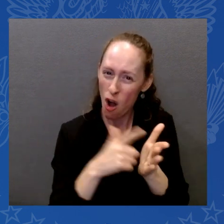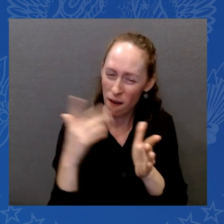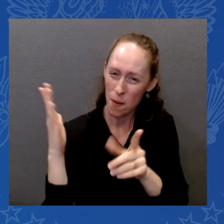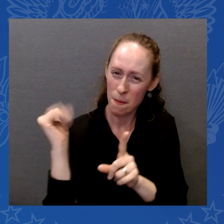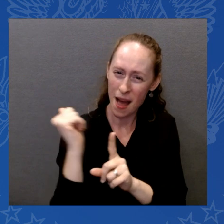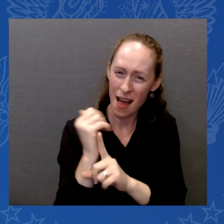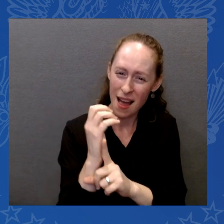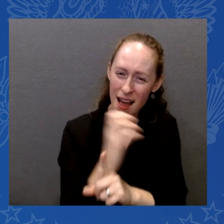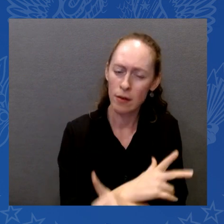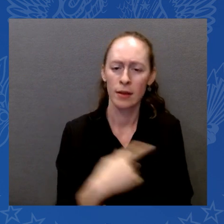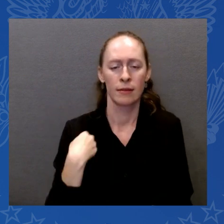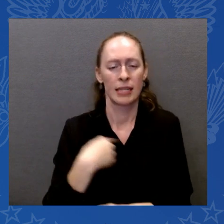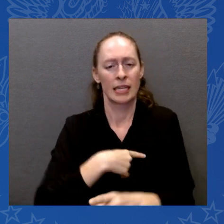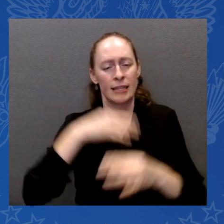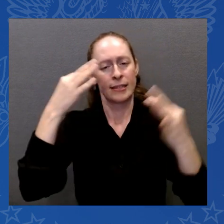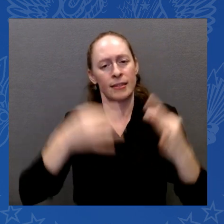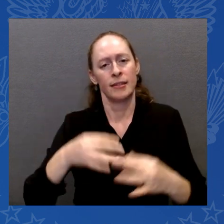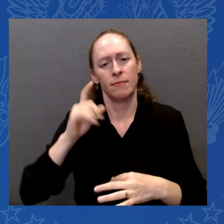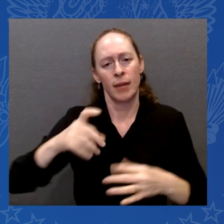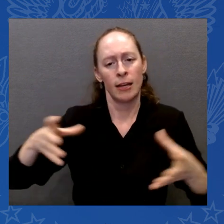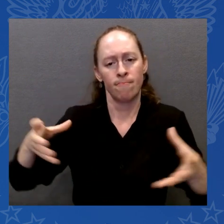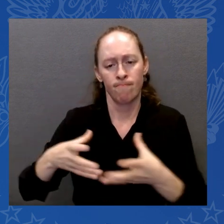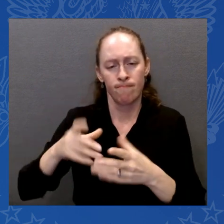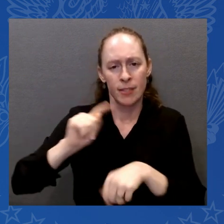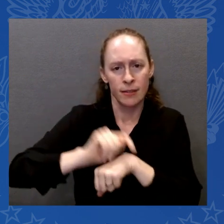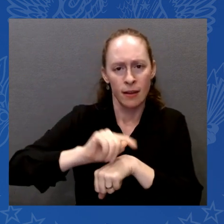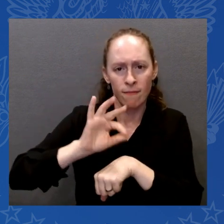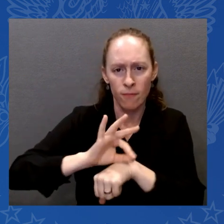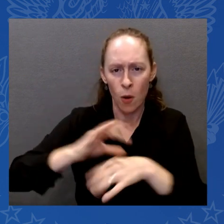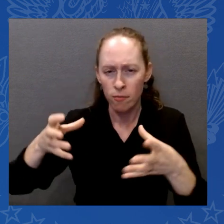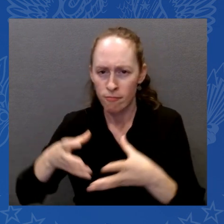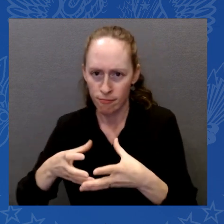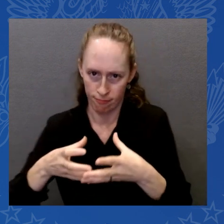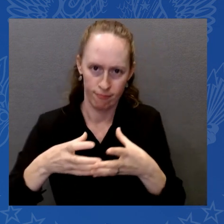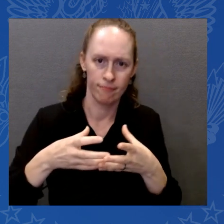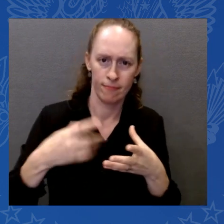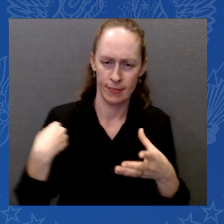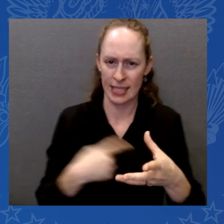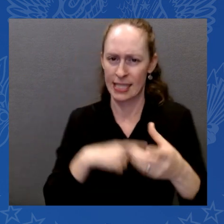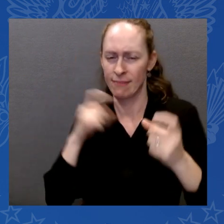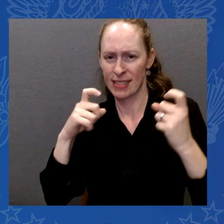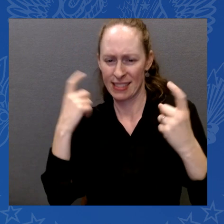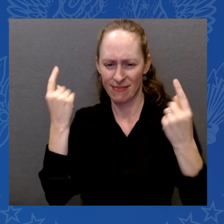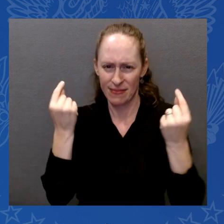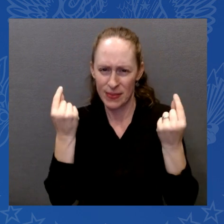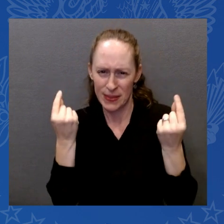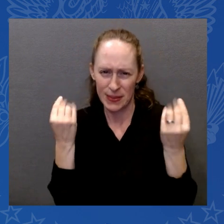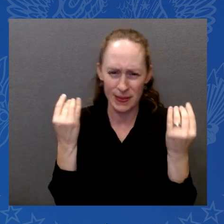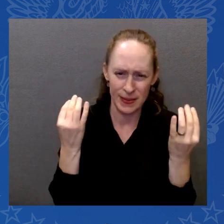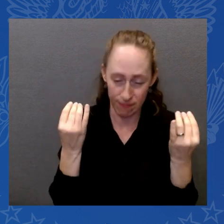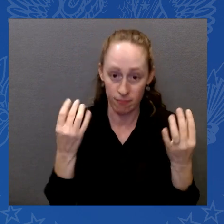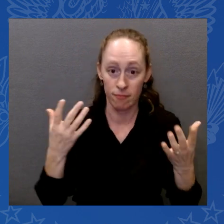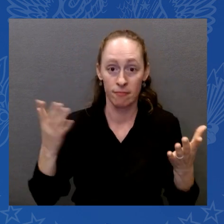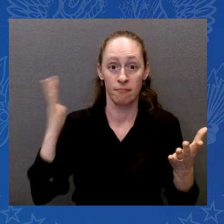And this is our -- our next convening, our second meeting of the taskforce. In August, when we convened,